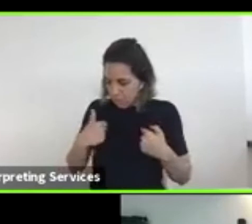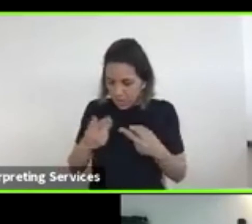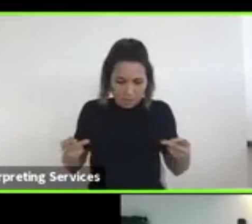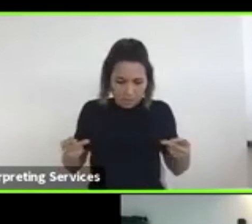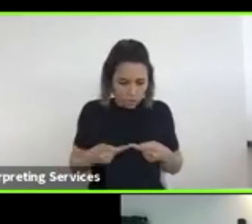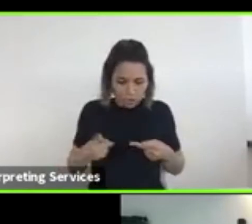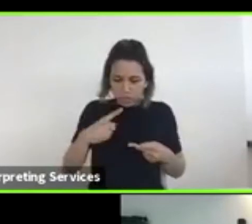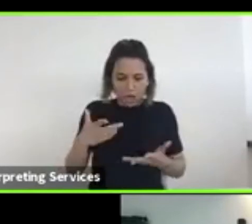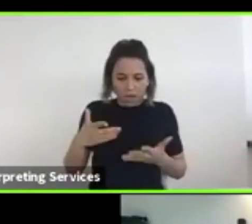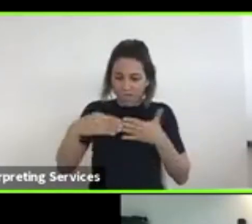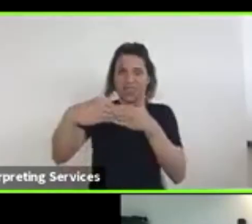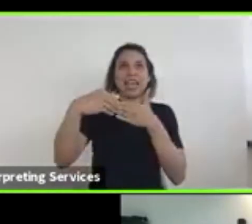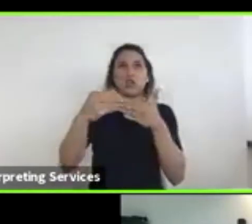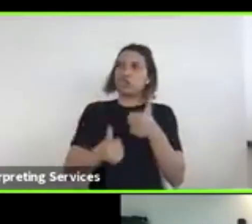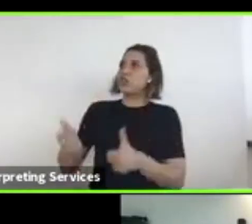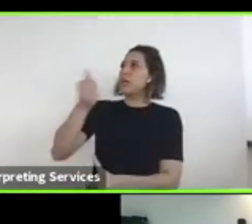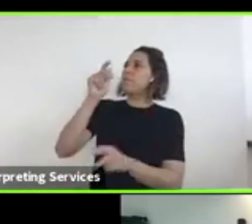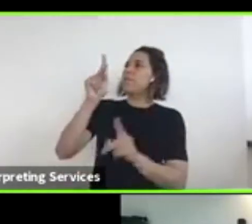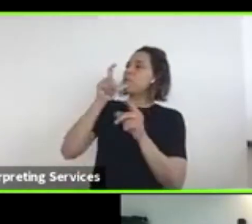THE PEOPLE THAT I WORK, AND AM FIRST ACCOUNTABLE TO,